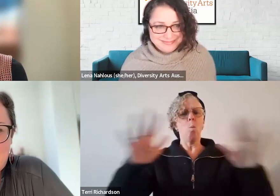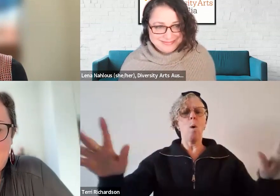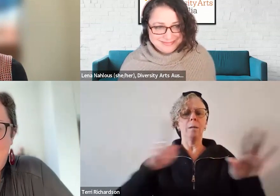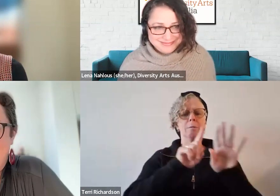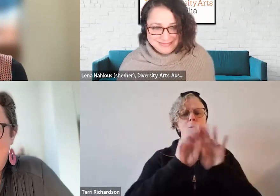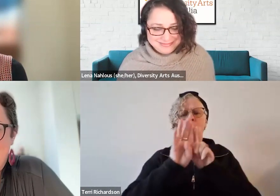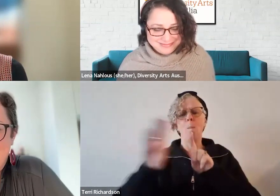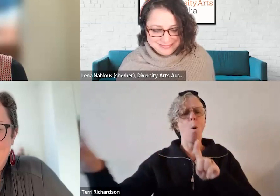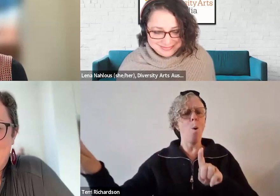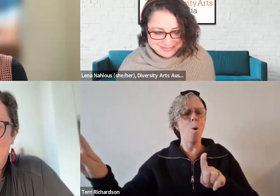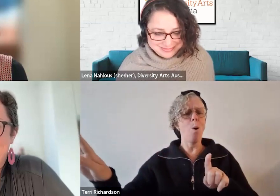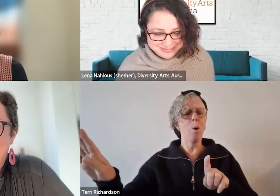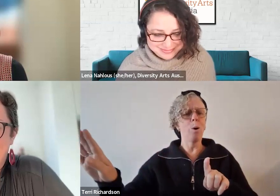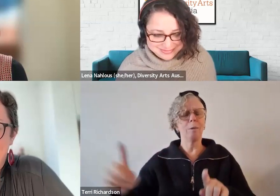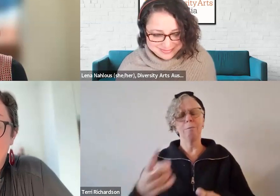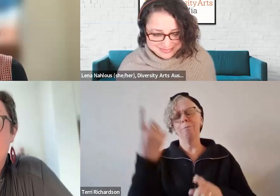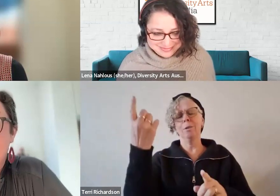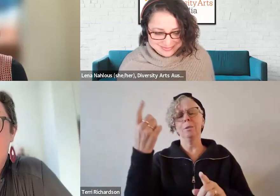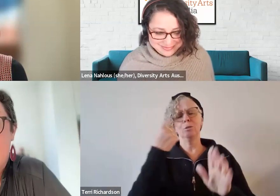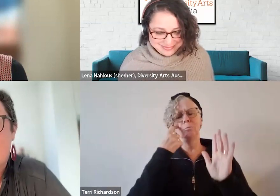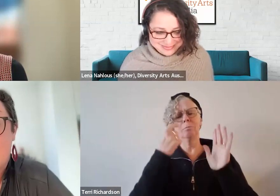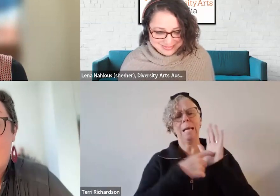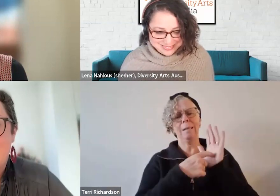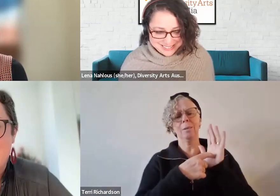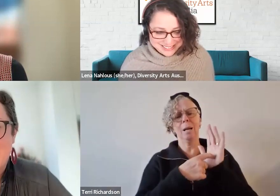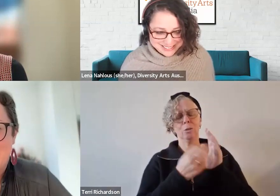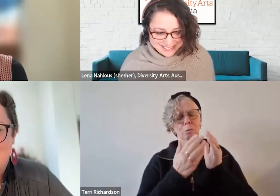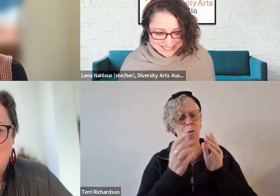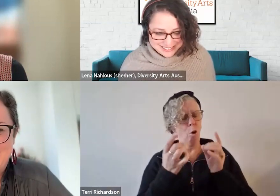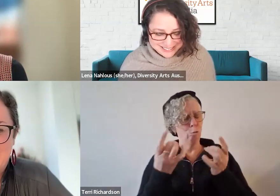I mean, I think the first thing is to just recognise that you are streets ahead of many organisations already.